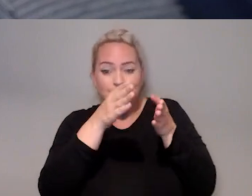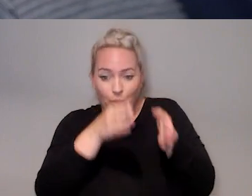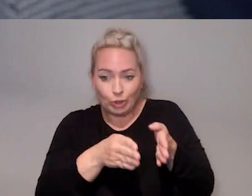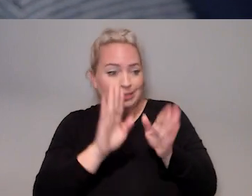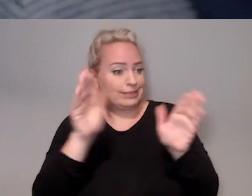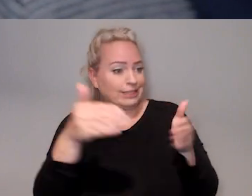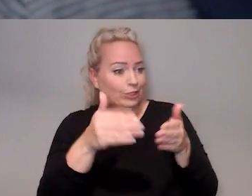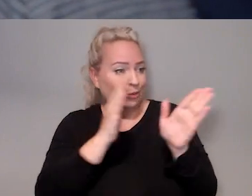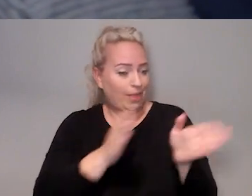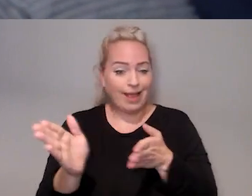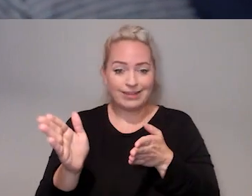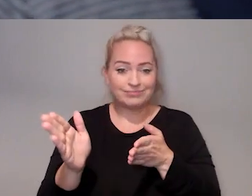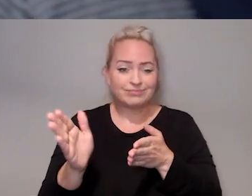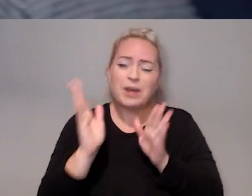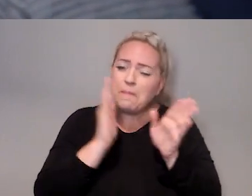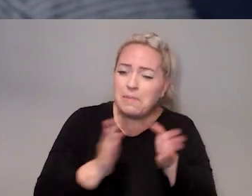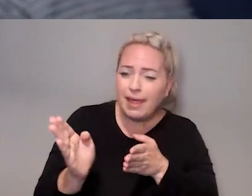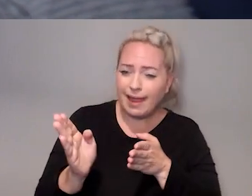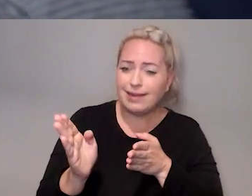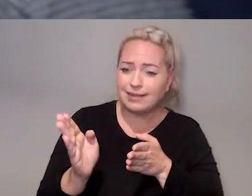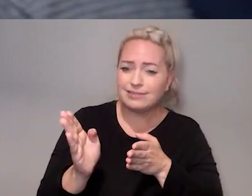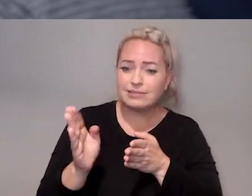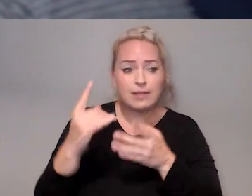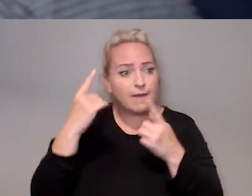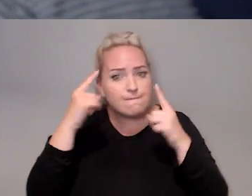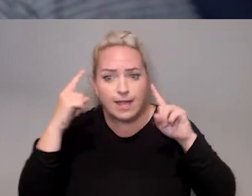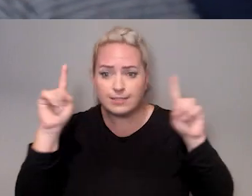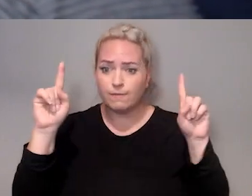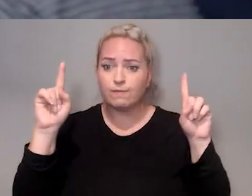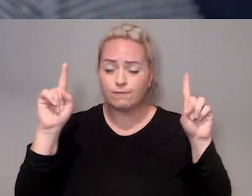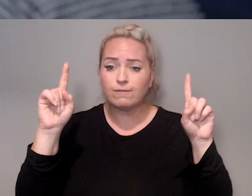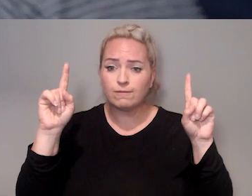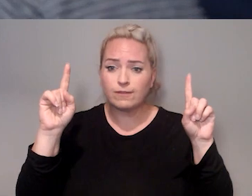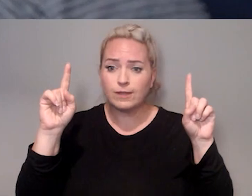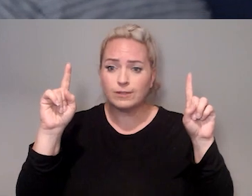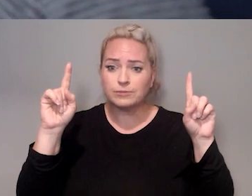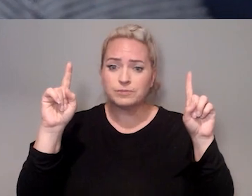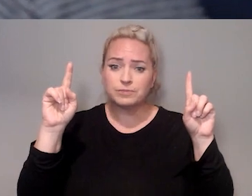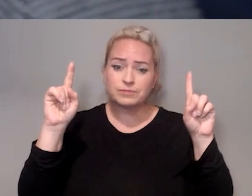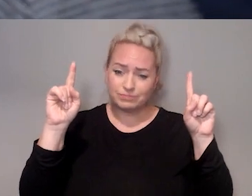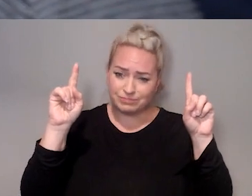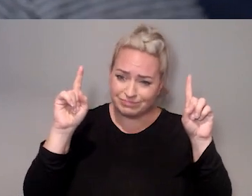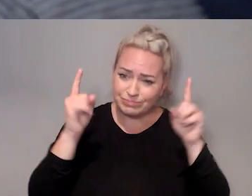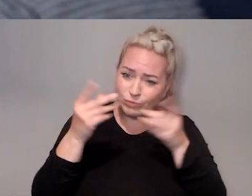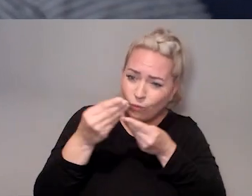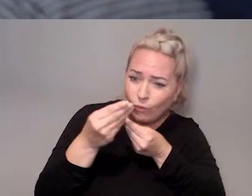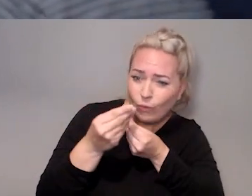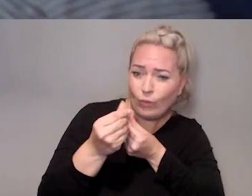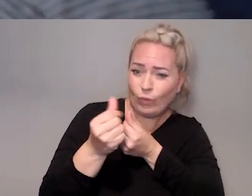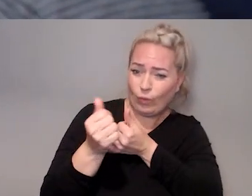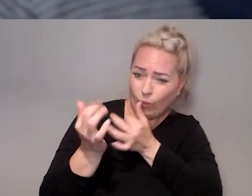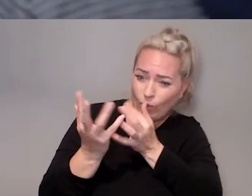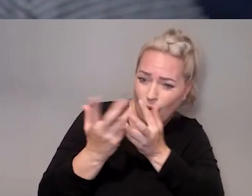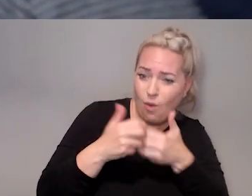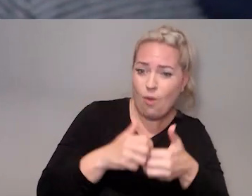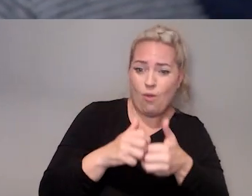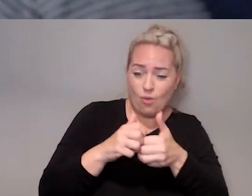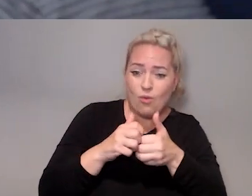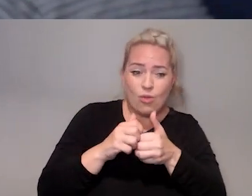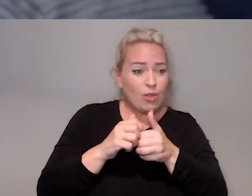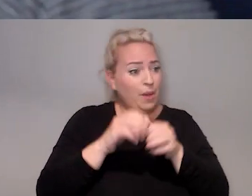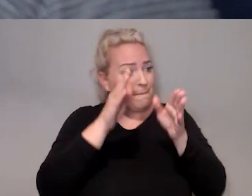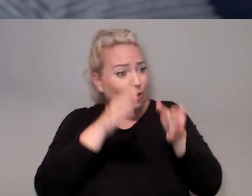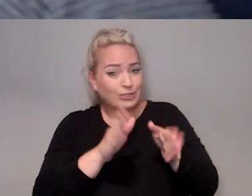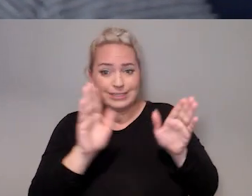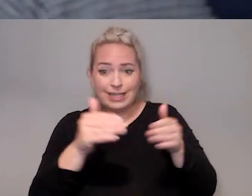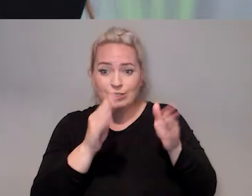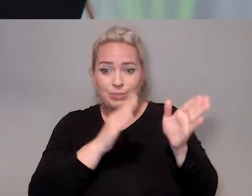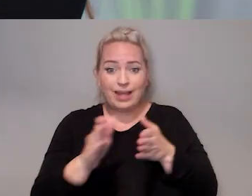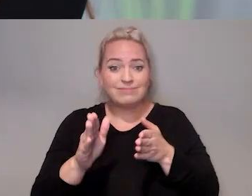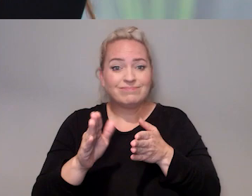planning planning effective and successful person- centered planning doesn't happen in